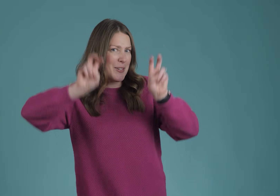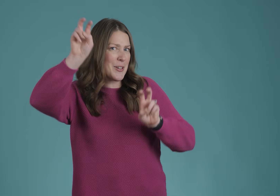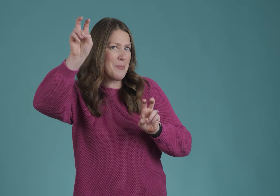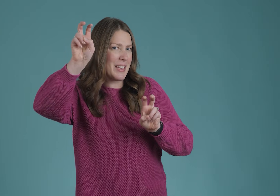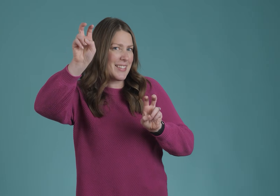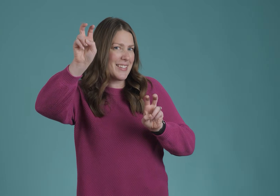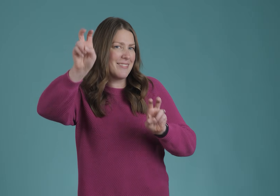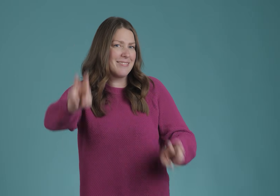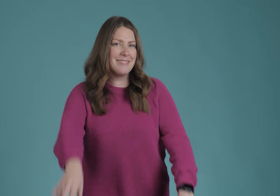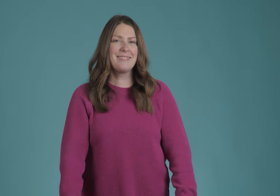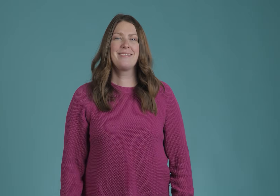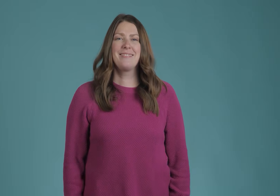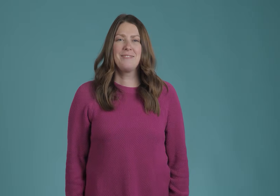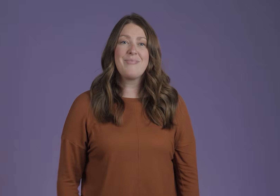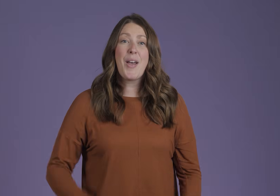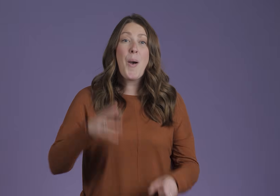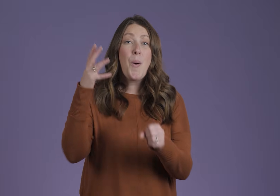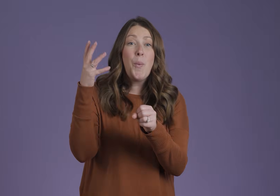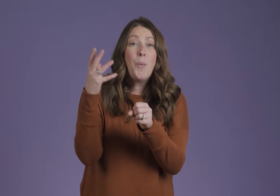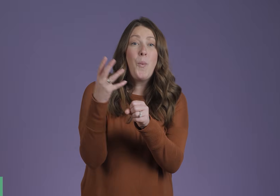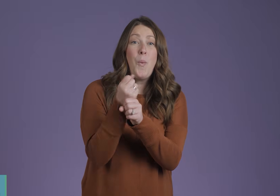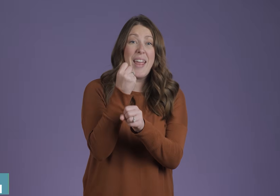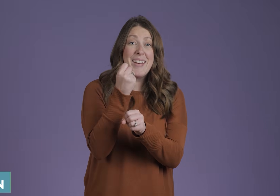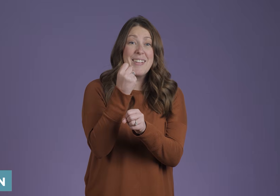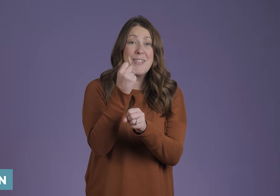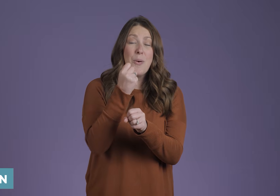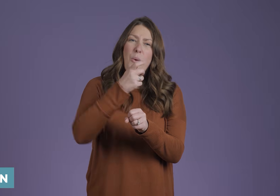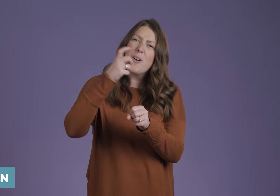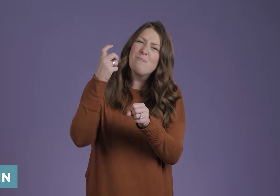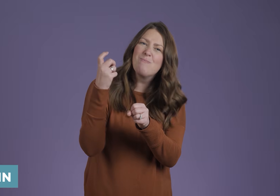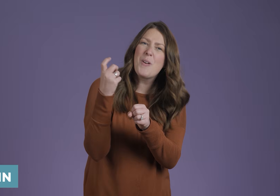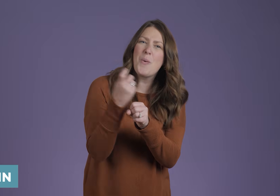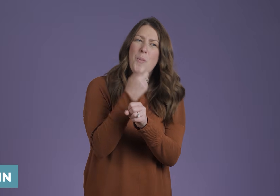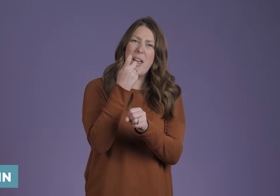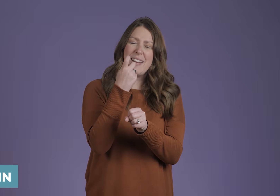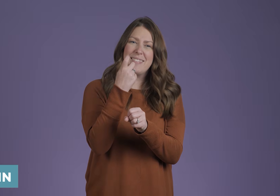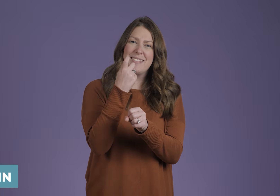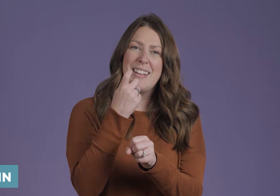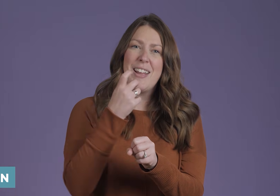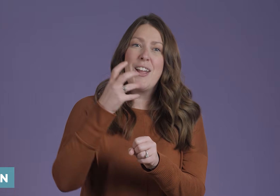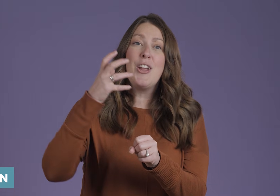Tournament. Win or win